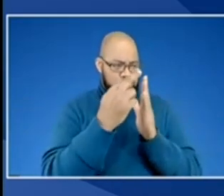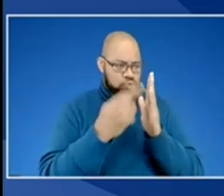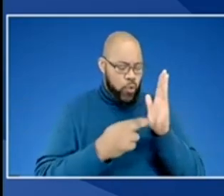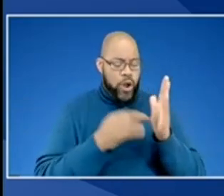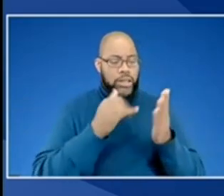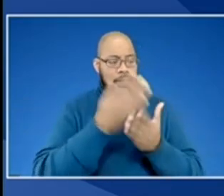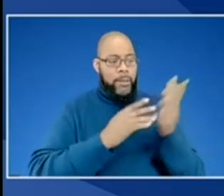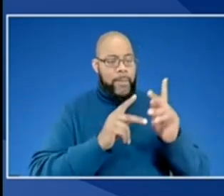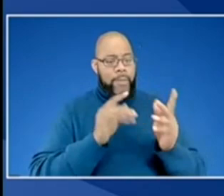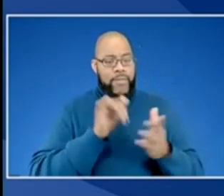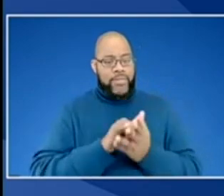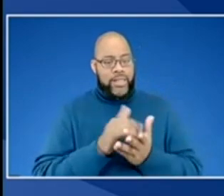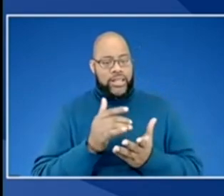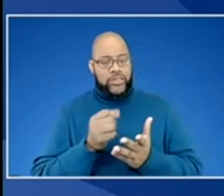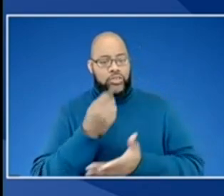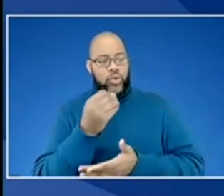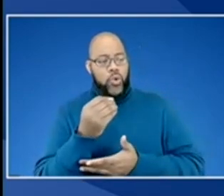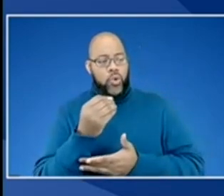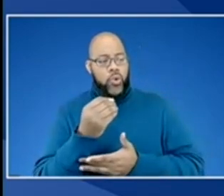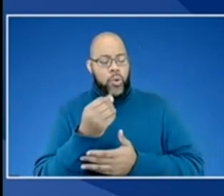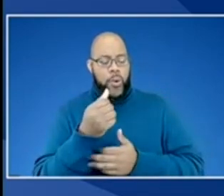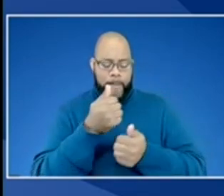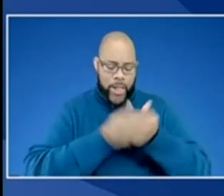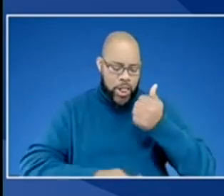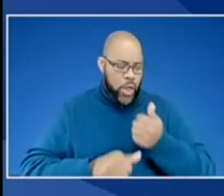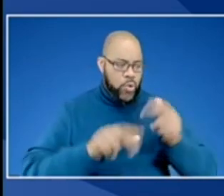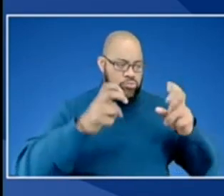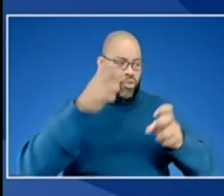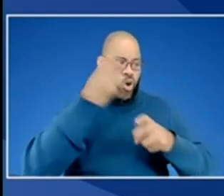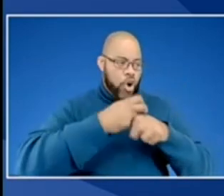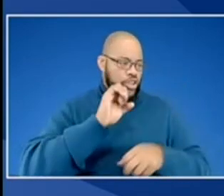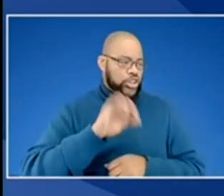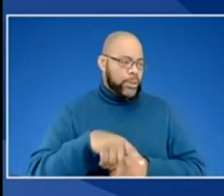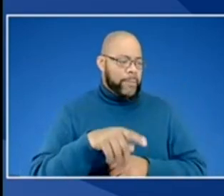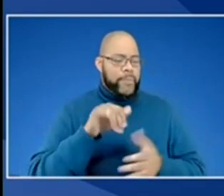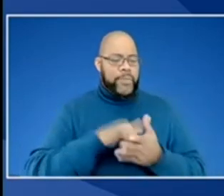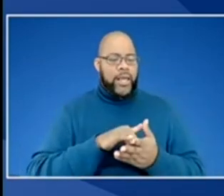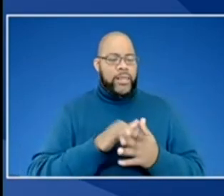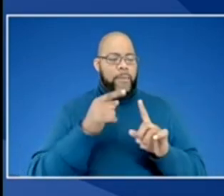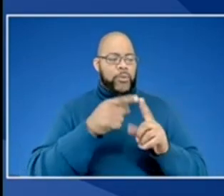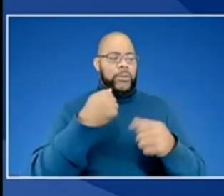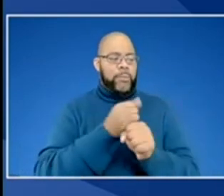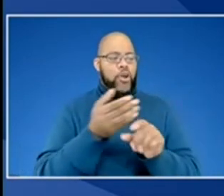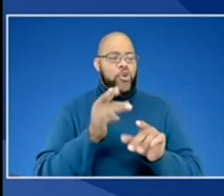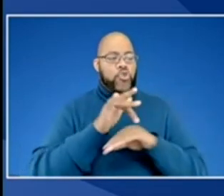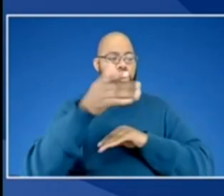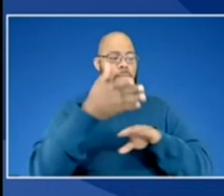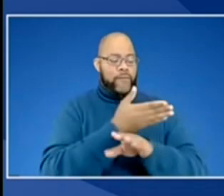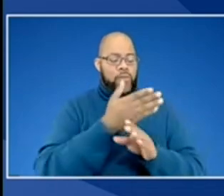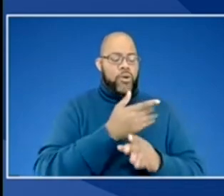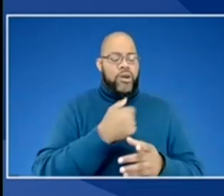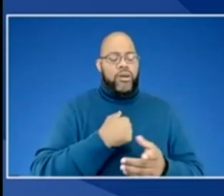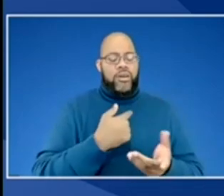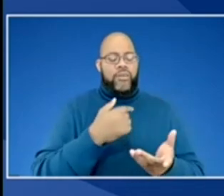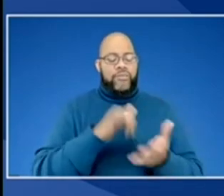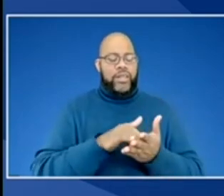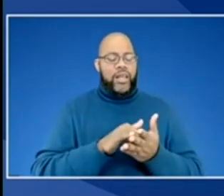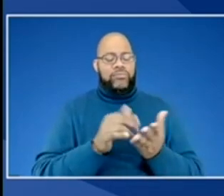know that is so far below, quote, hardship, that the points that were made earlier I think were well, well taken.